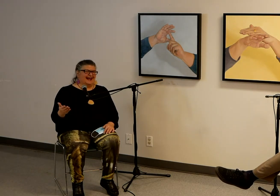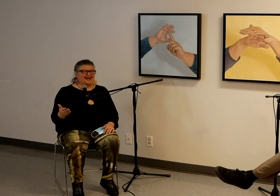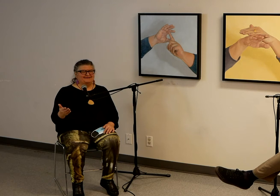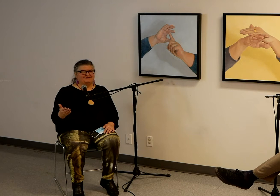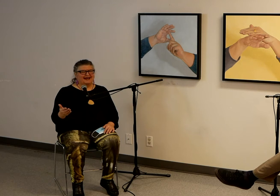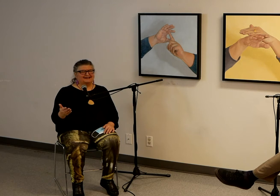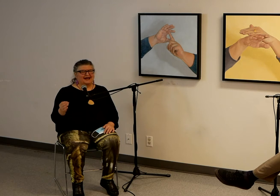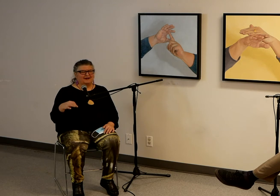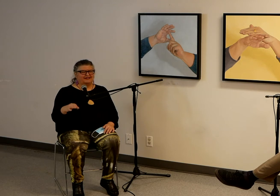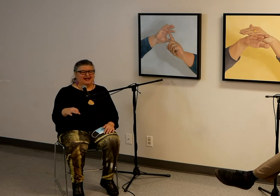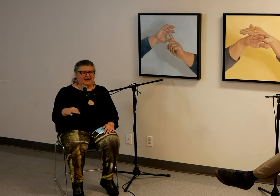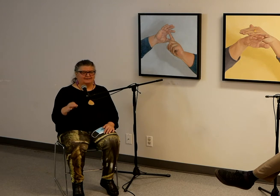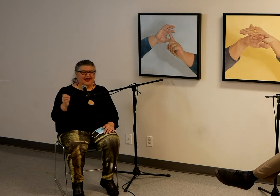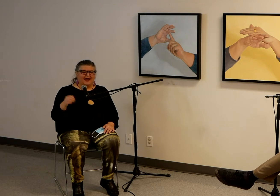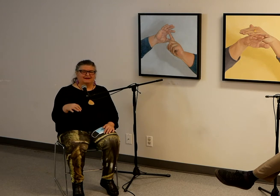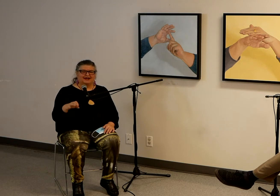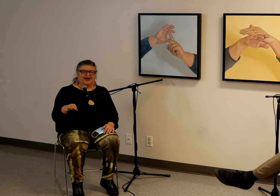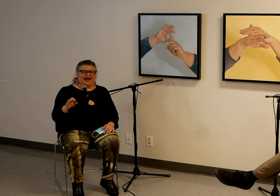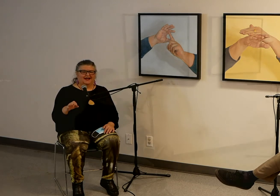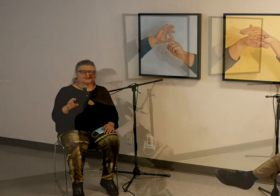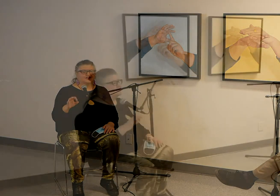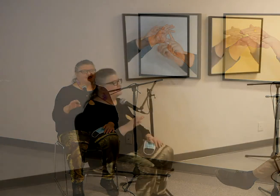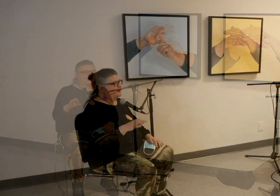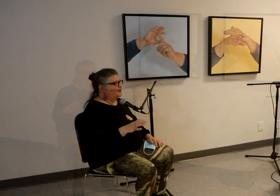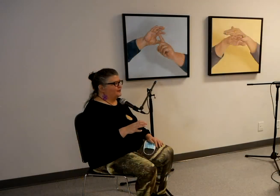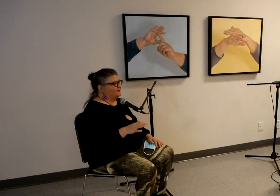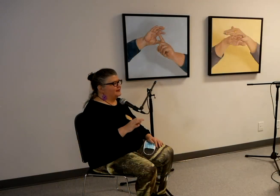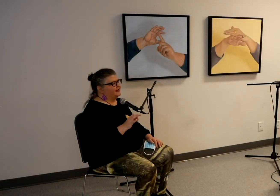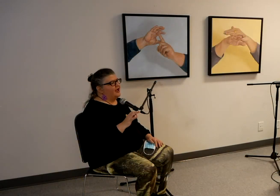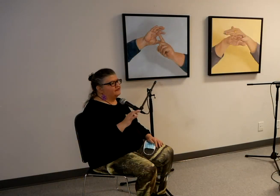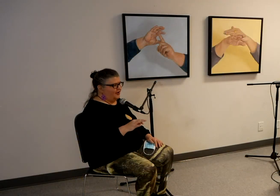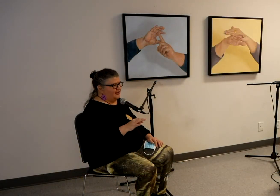um, because, um, at the time Emily Carr had a certificate program and finding